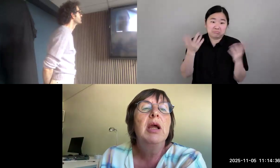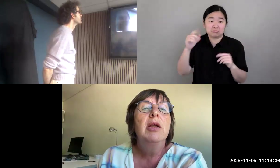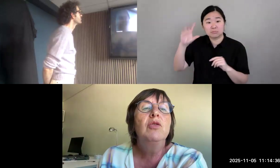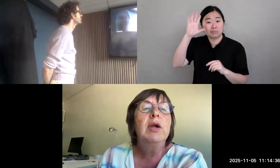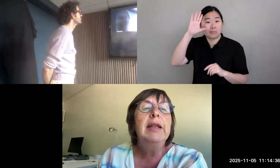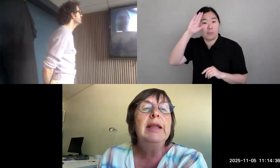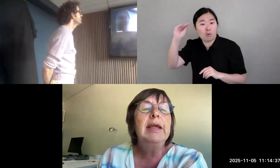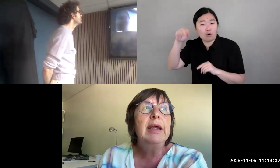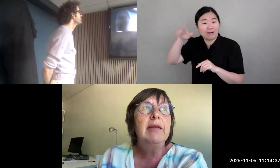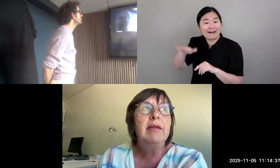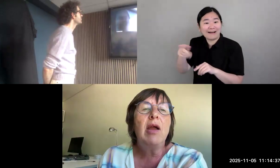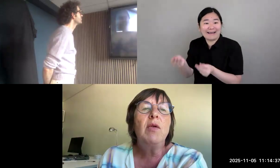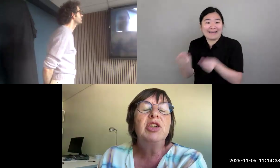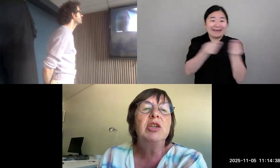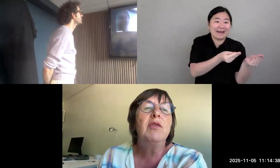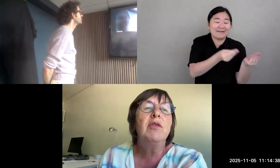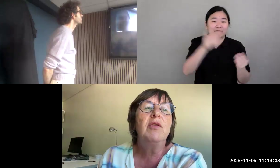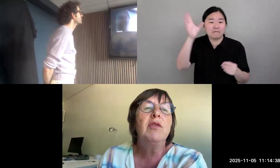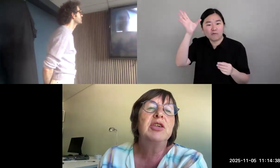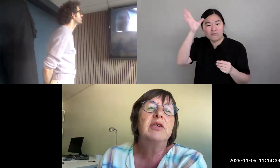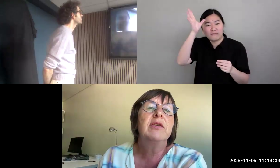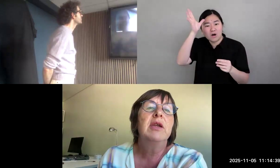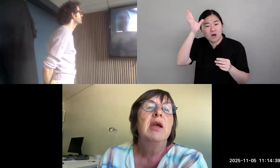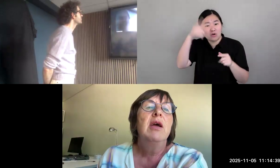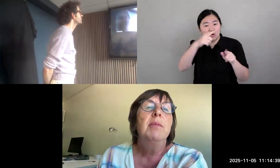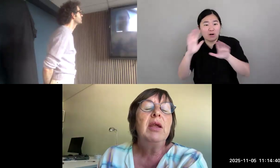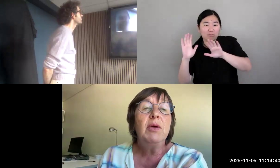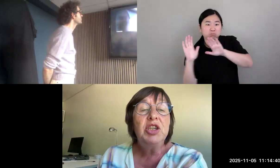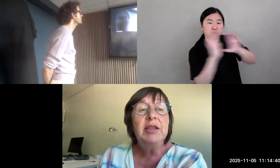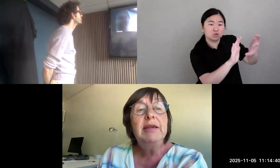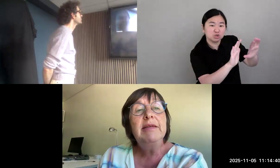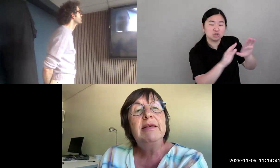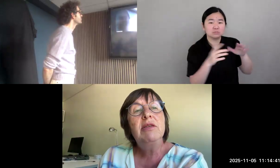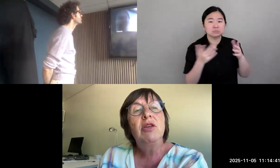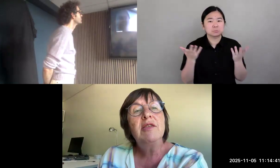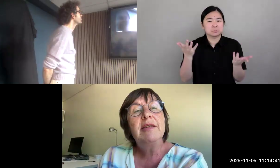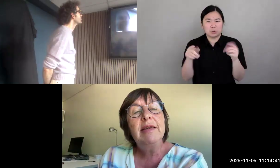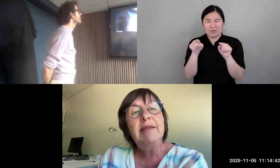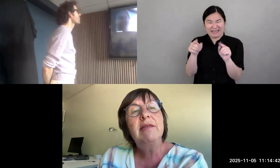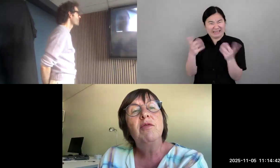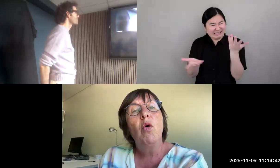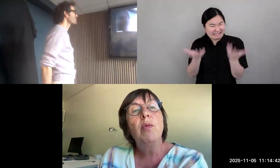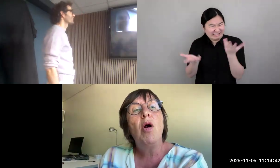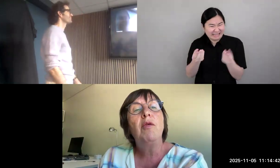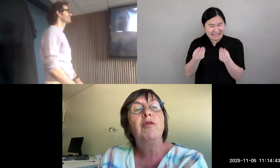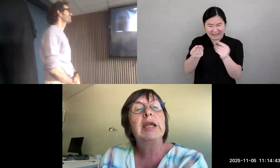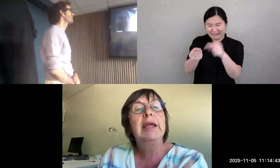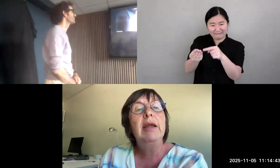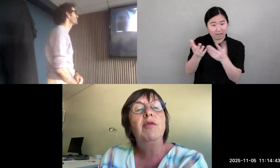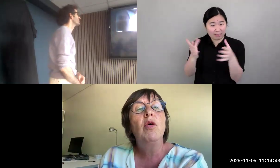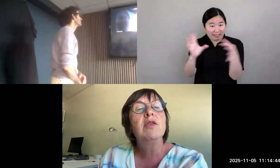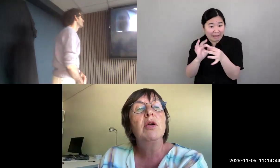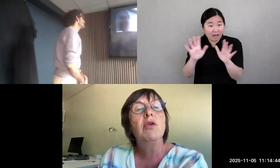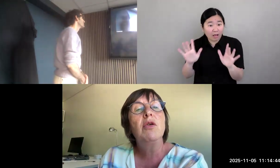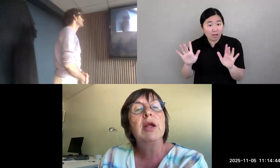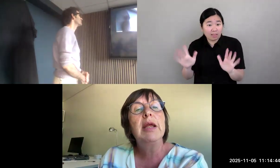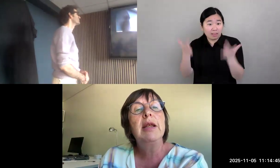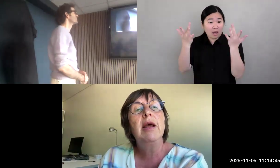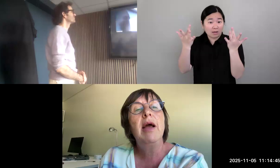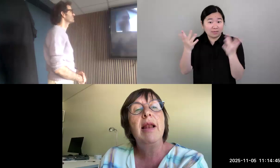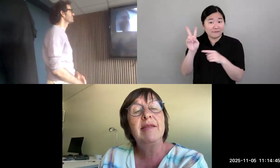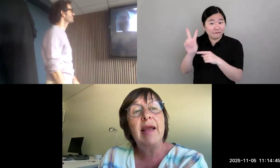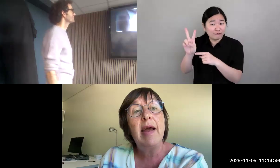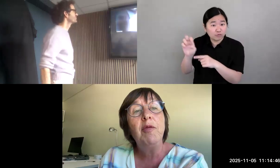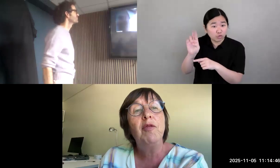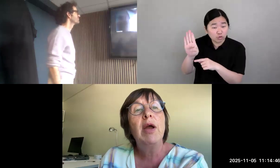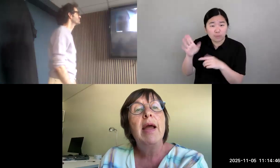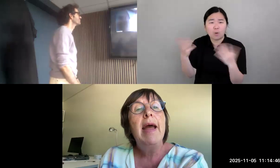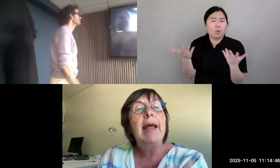to indicate the direction of the action. My question is, does this form of GIVE also occur in LSF?